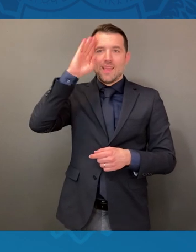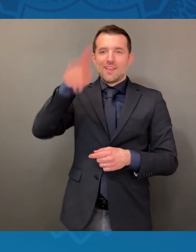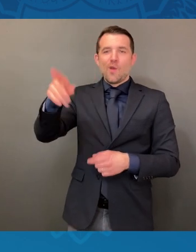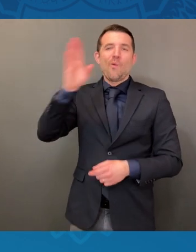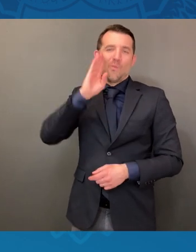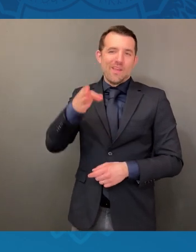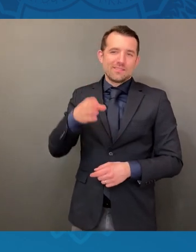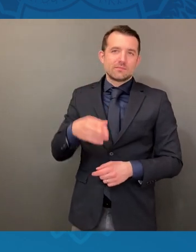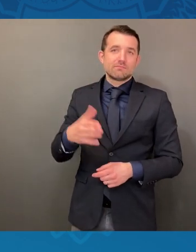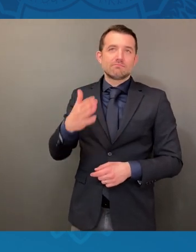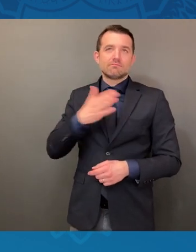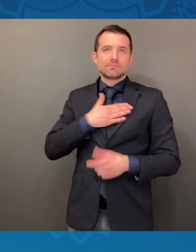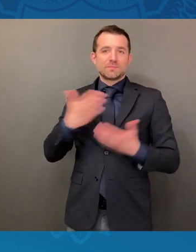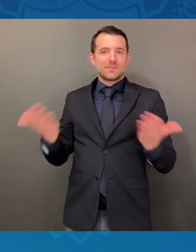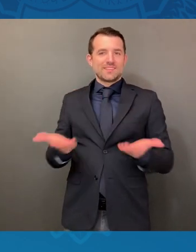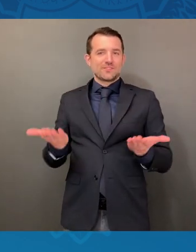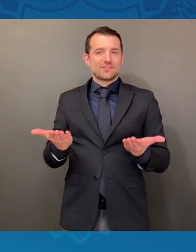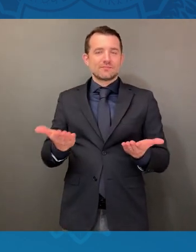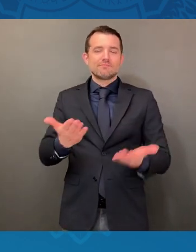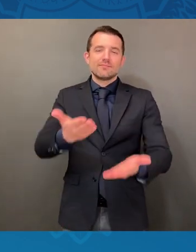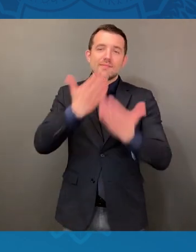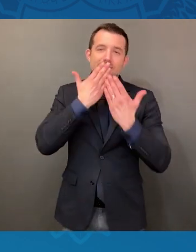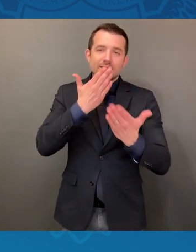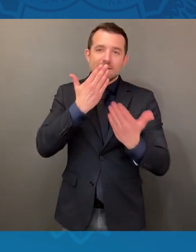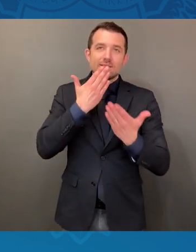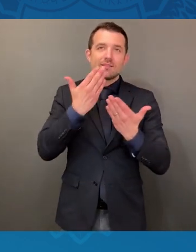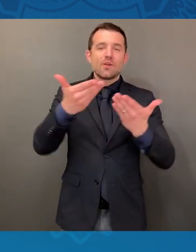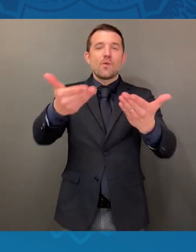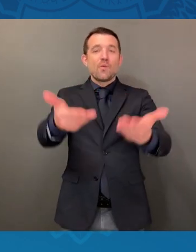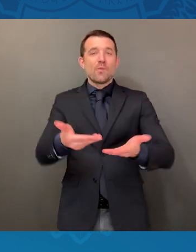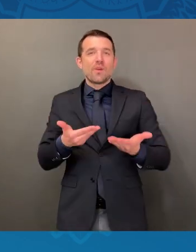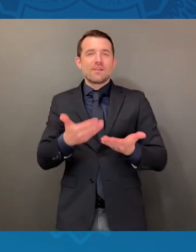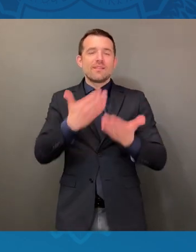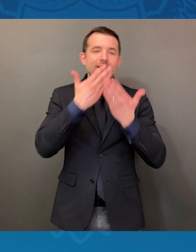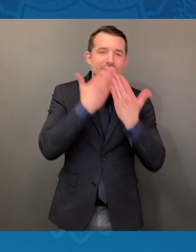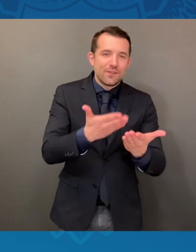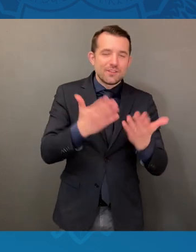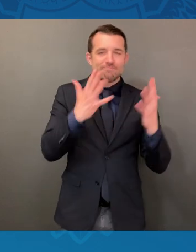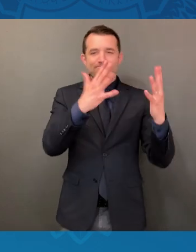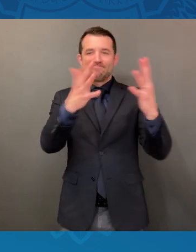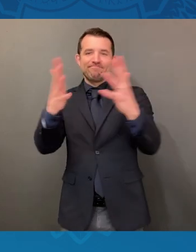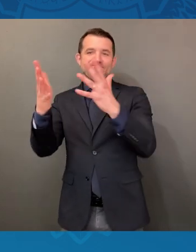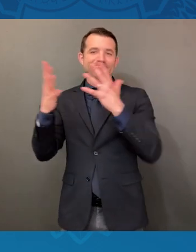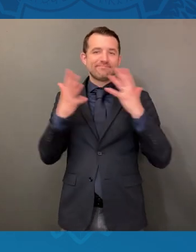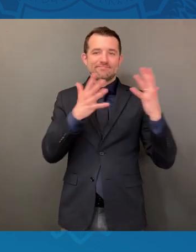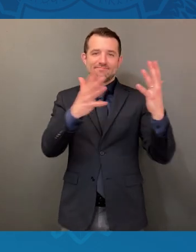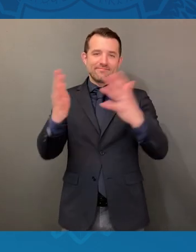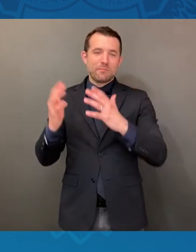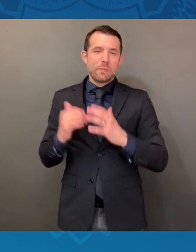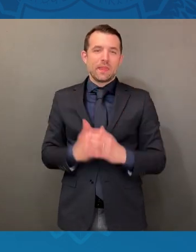Thank you for the warm. Welcome back. Thank you.